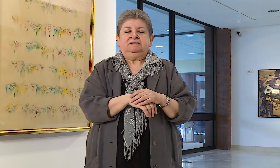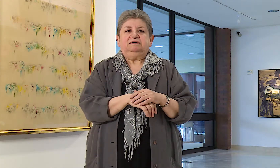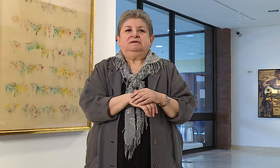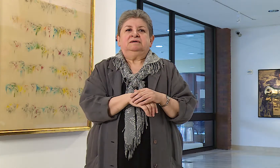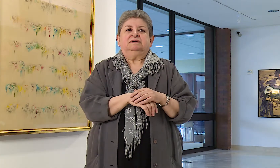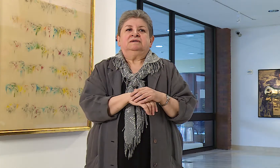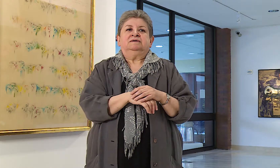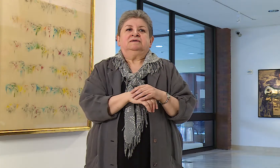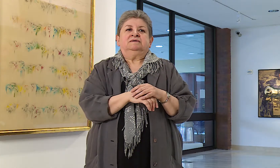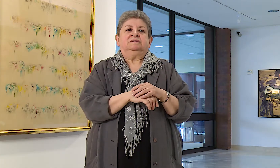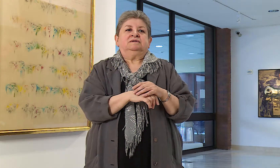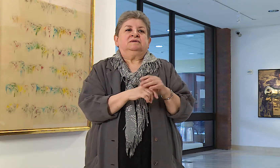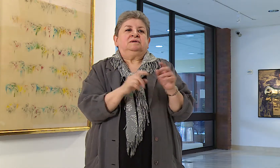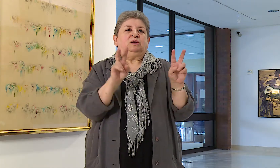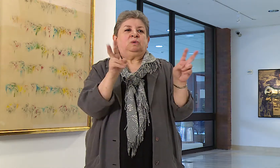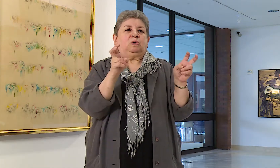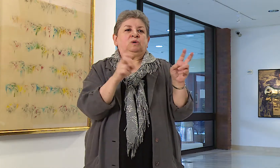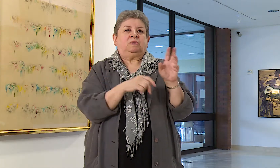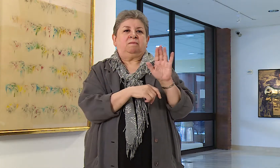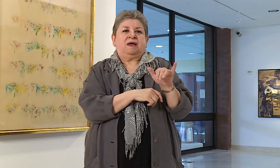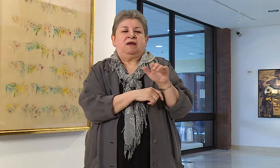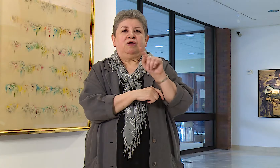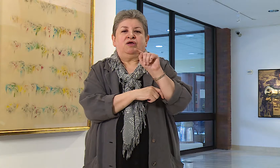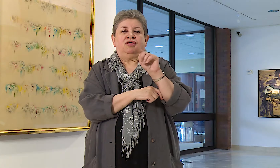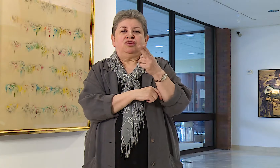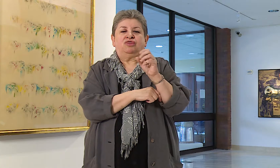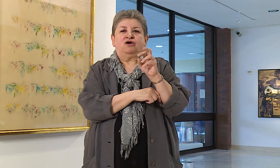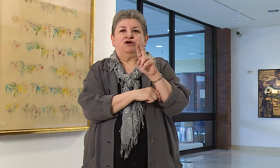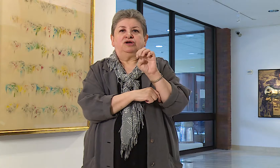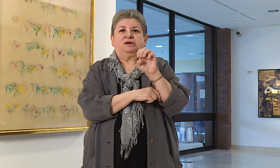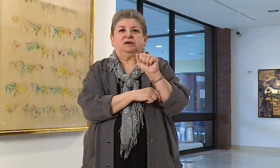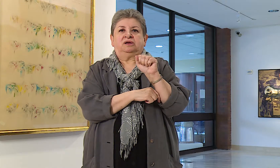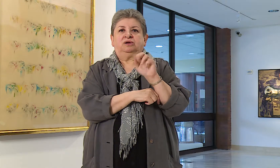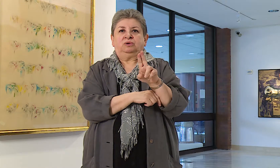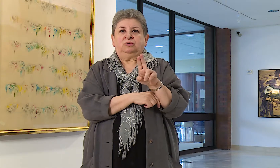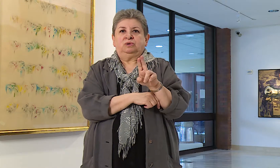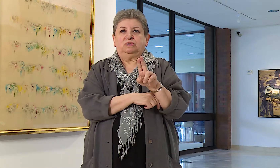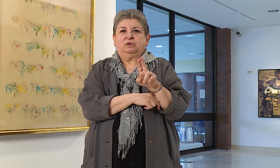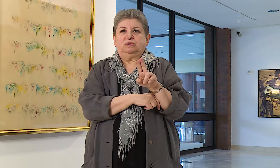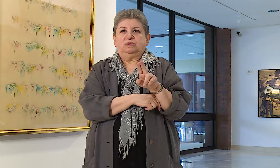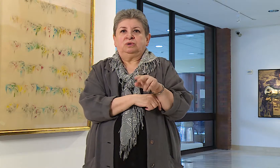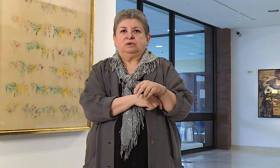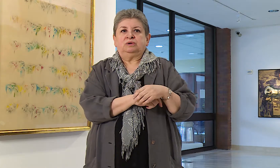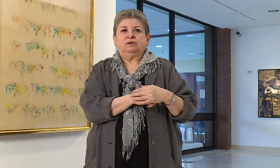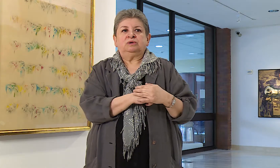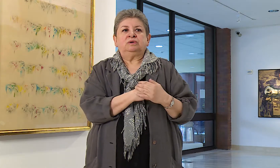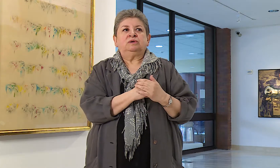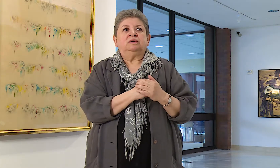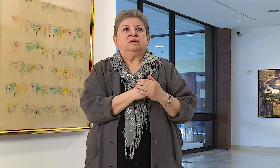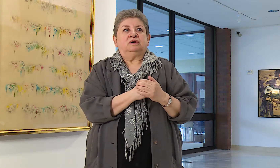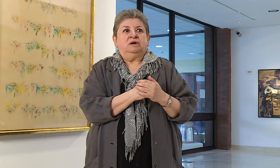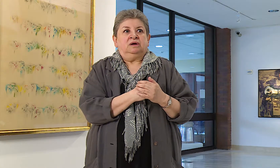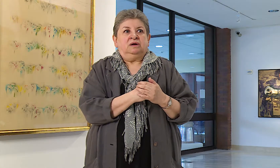I could not believe that this painting depicted fingerspelling. It was a quote by Thoreau.